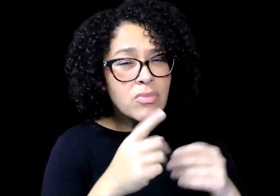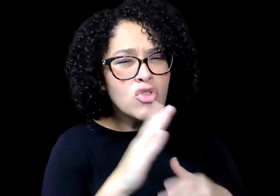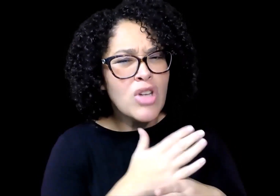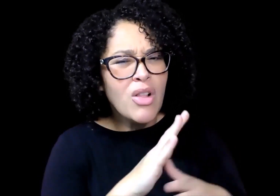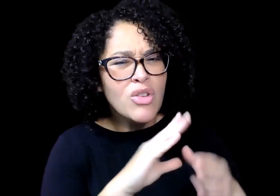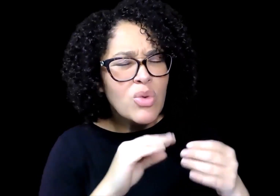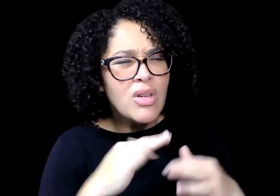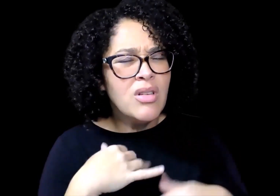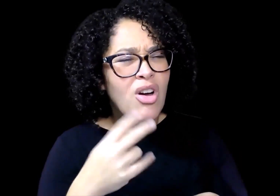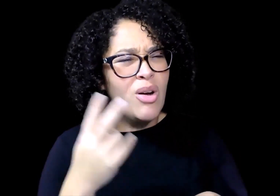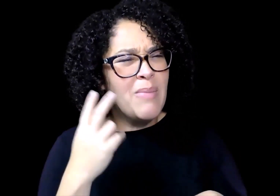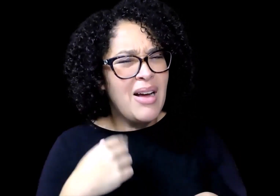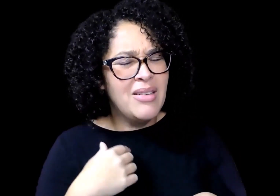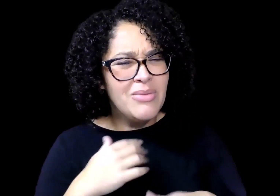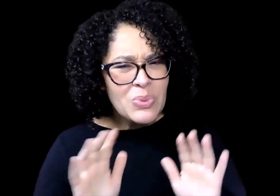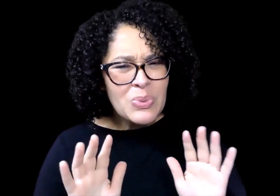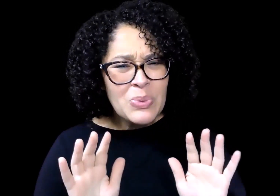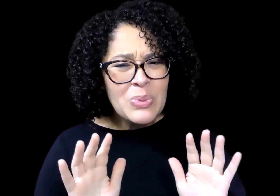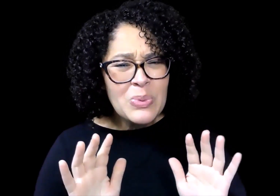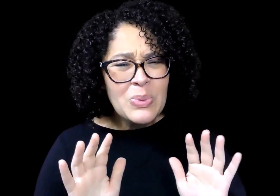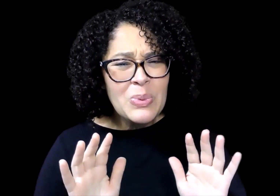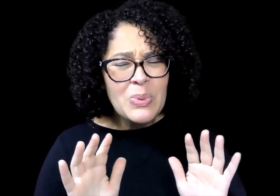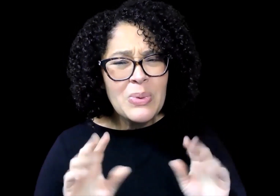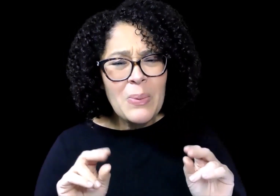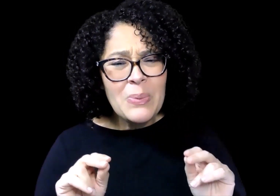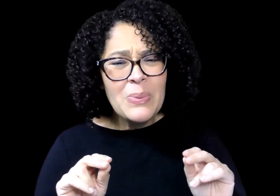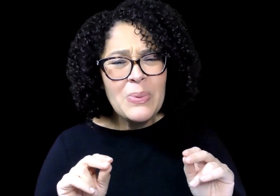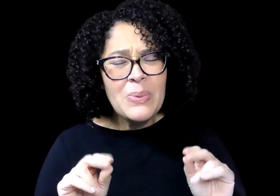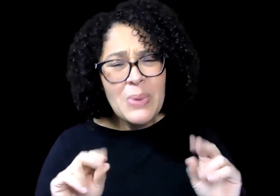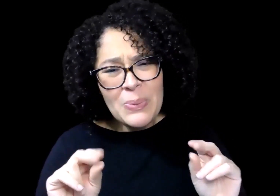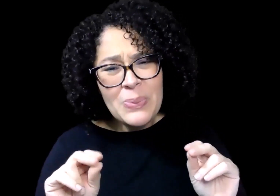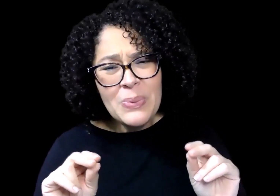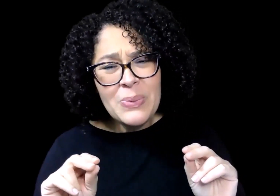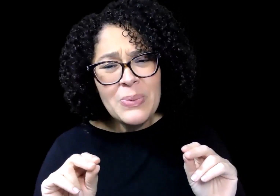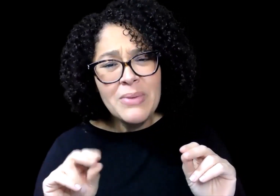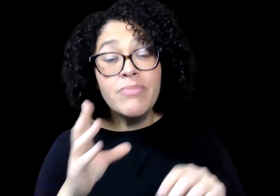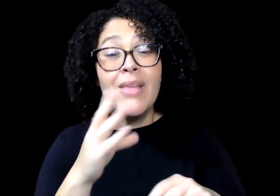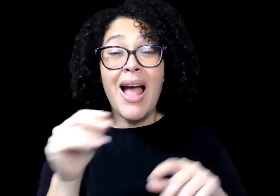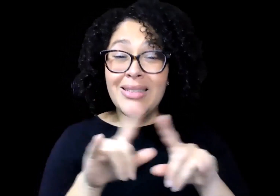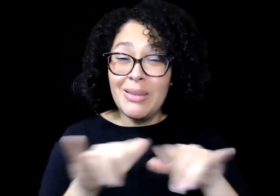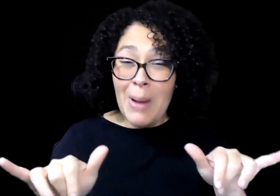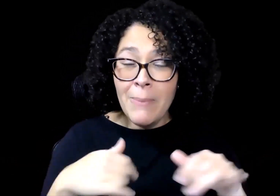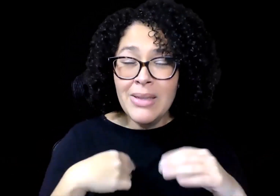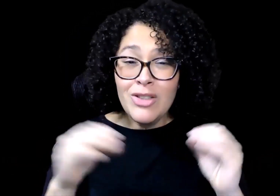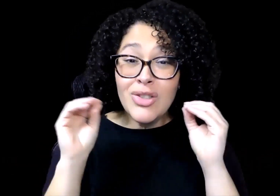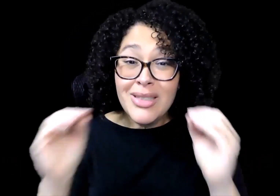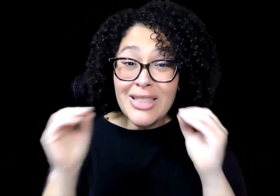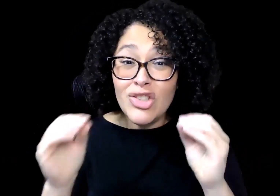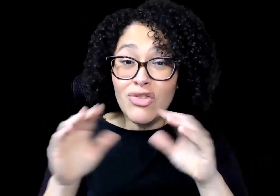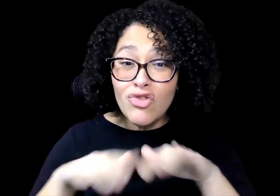but when I got involved with Council De Manos and I shared that story I realized how wrong that was